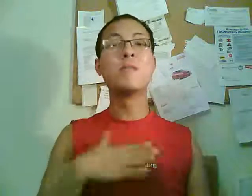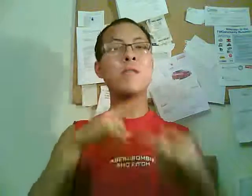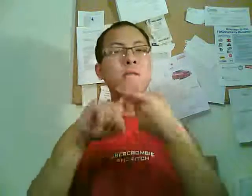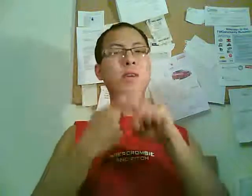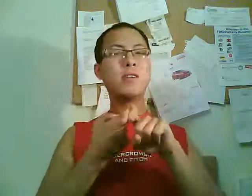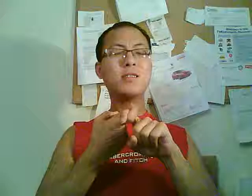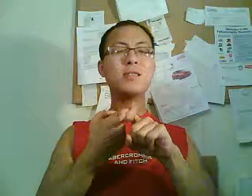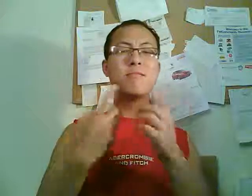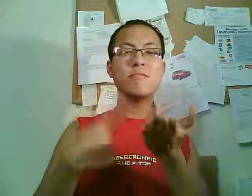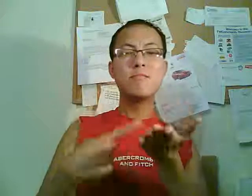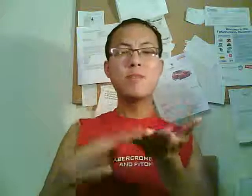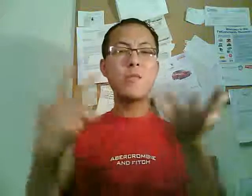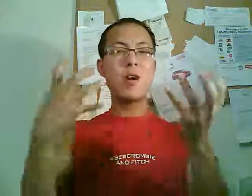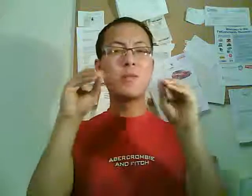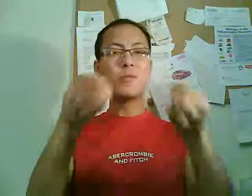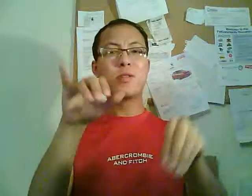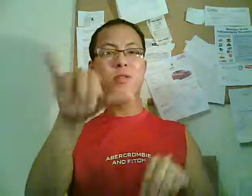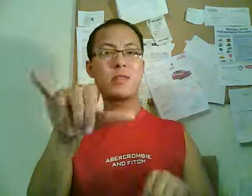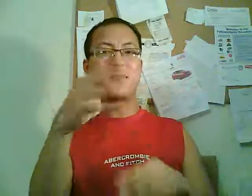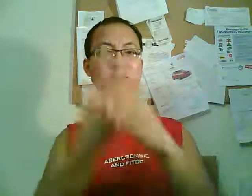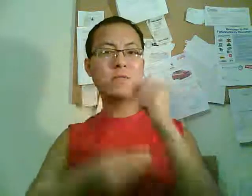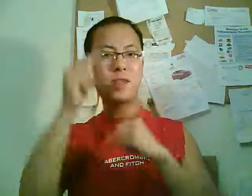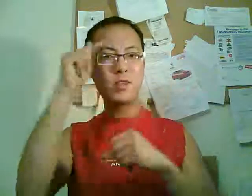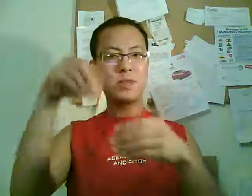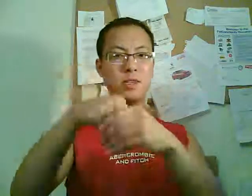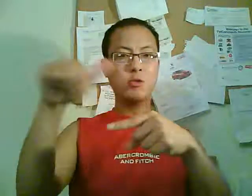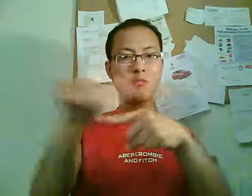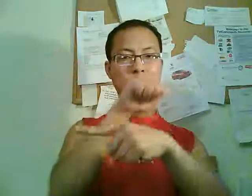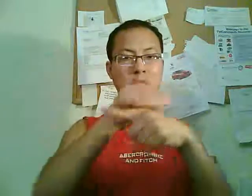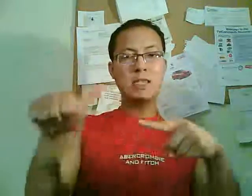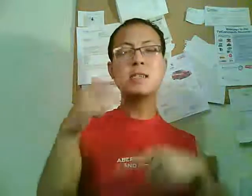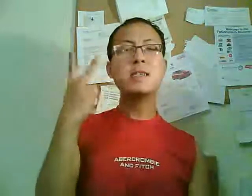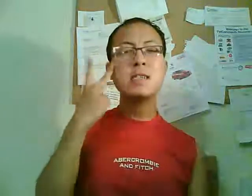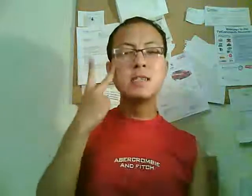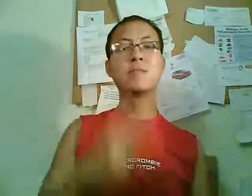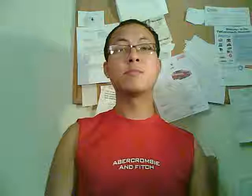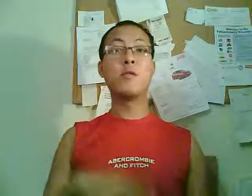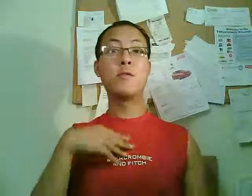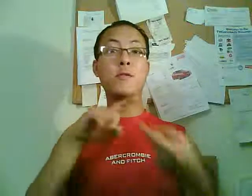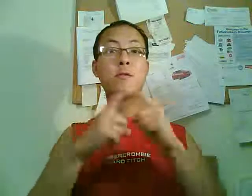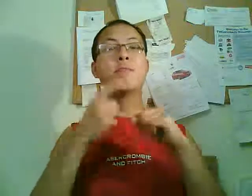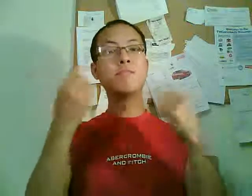My friend and I discussed it again. We wanted to put that deficiency theory in practice and see what would happen.